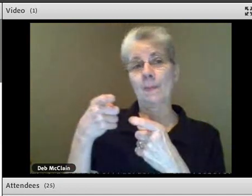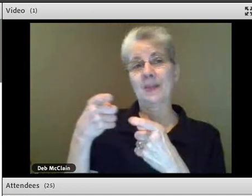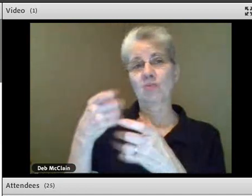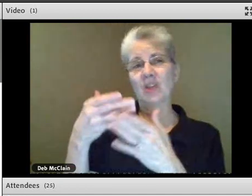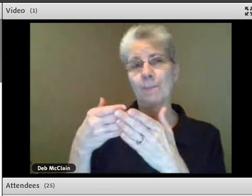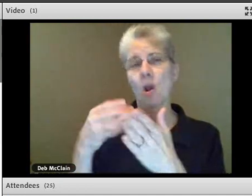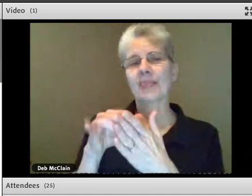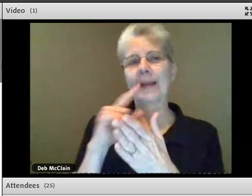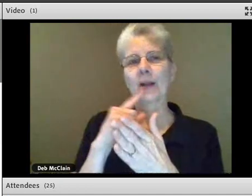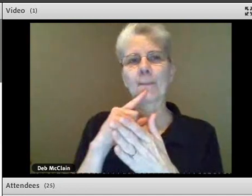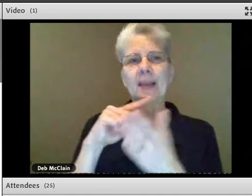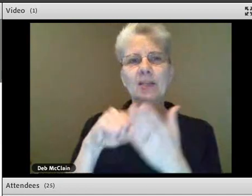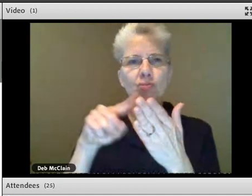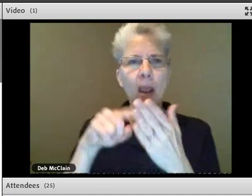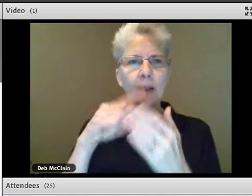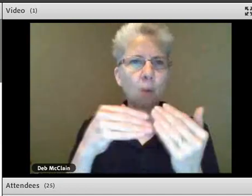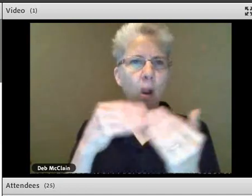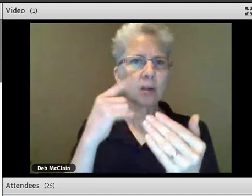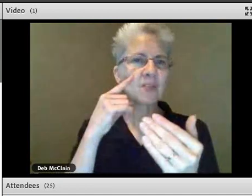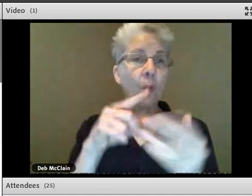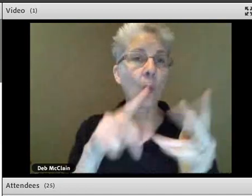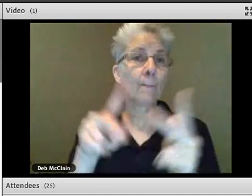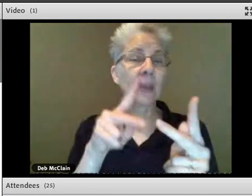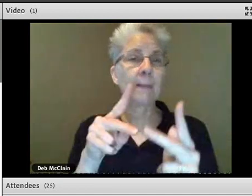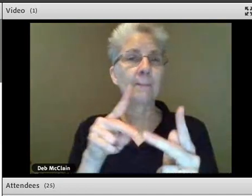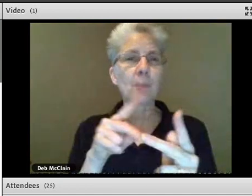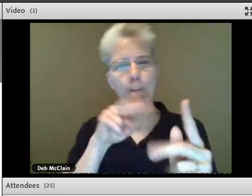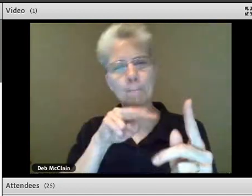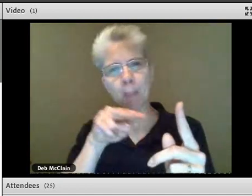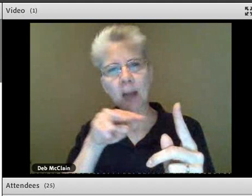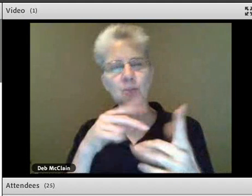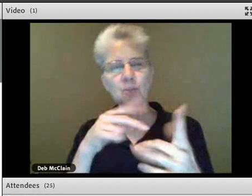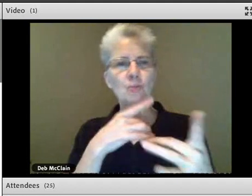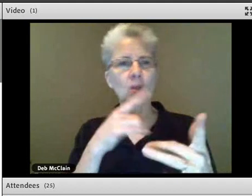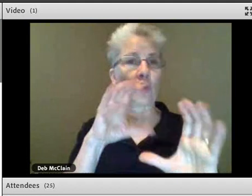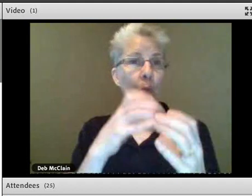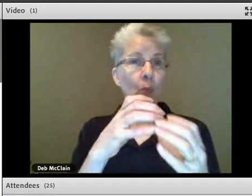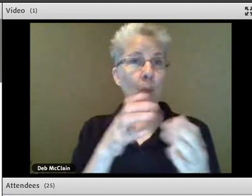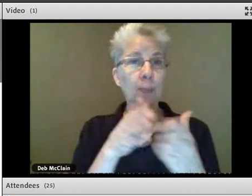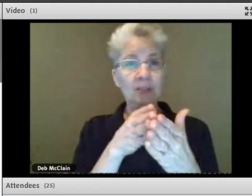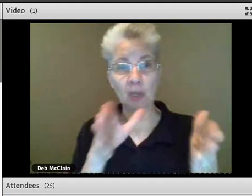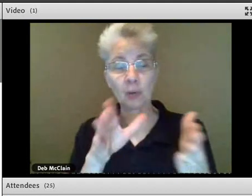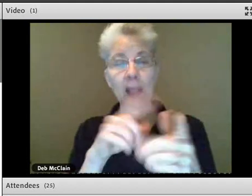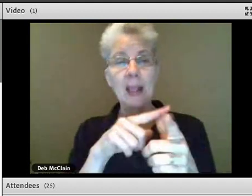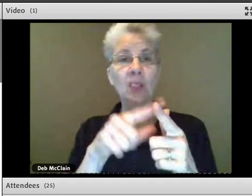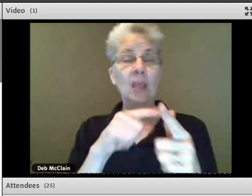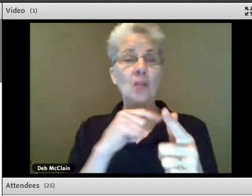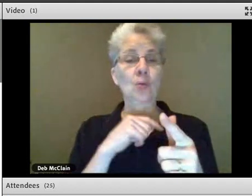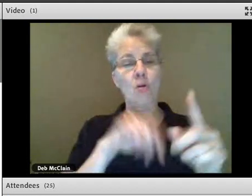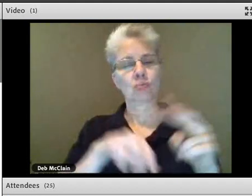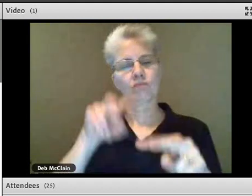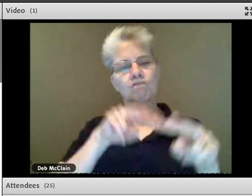and that could be tracking progress for individuals, monitoring trends for a group as a whole, and then you can look at this data and stats to find out,